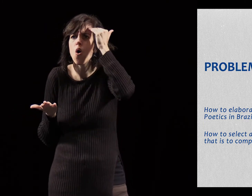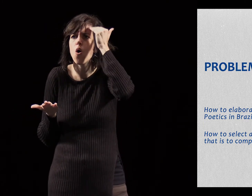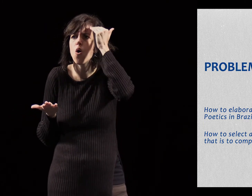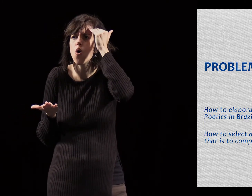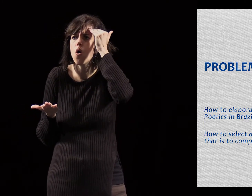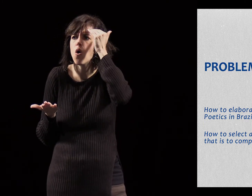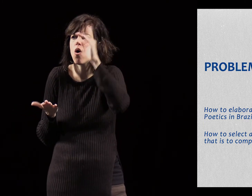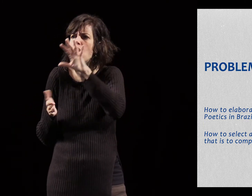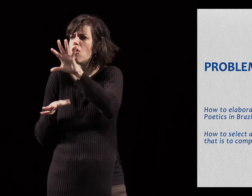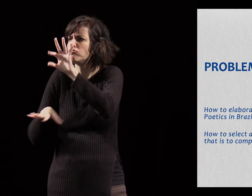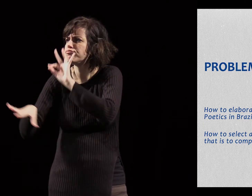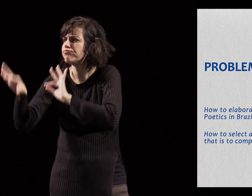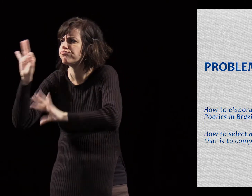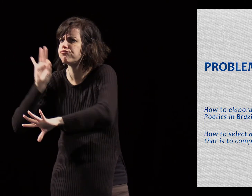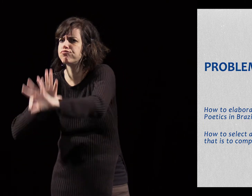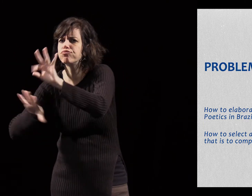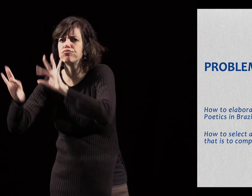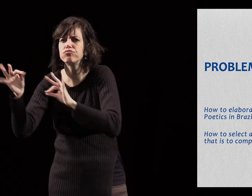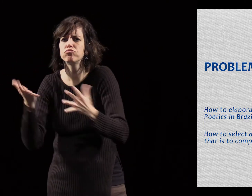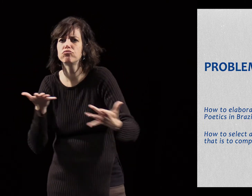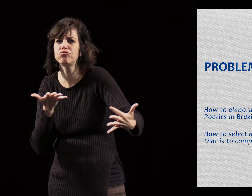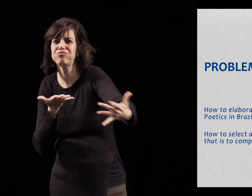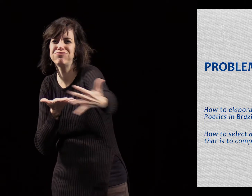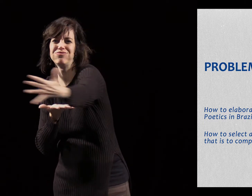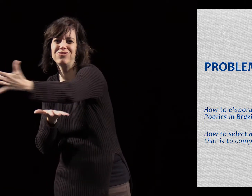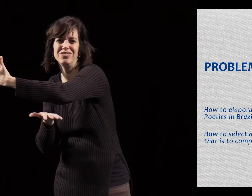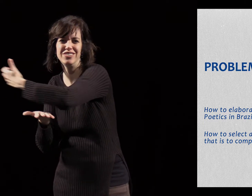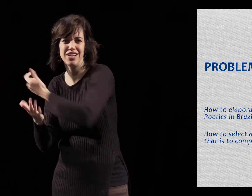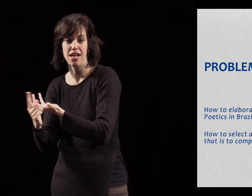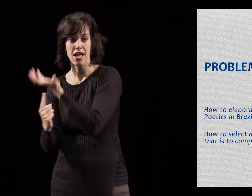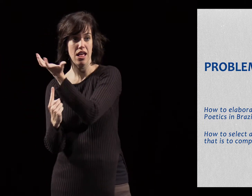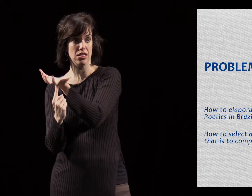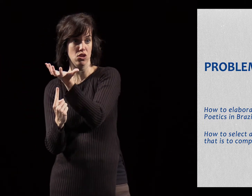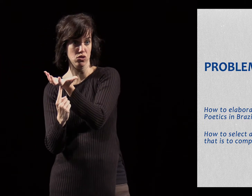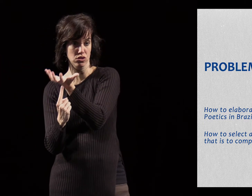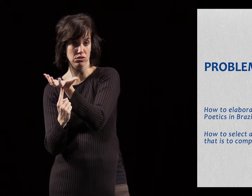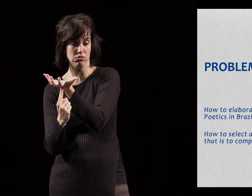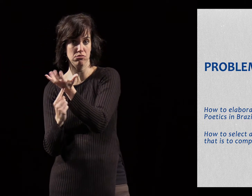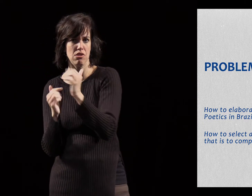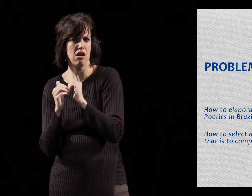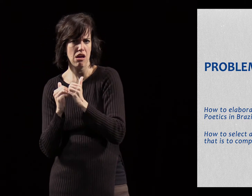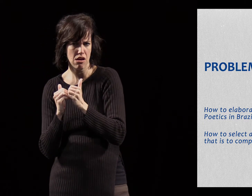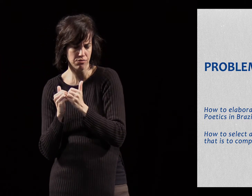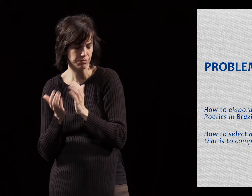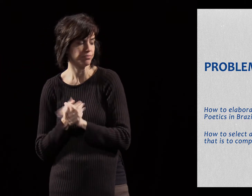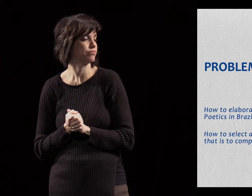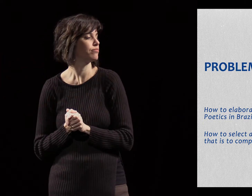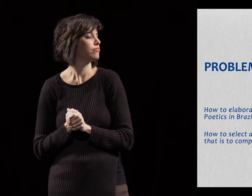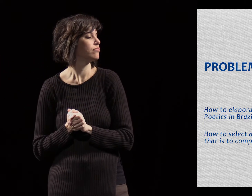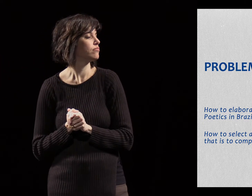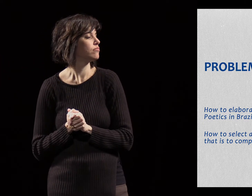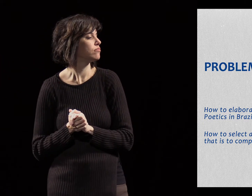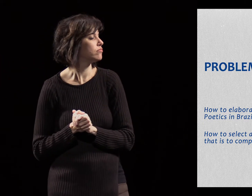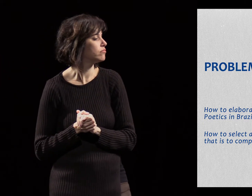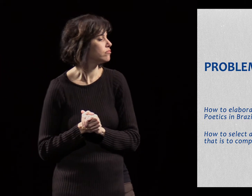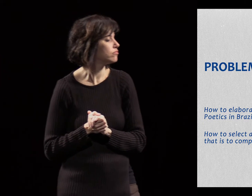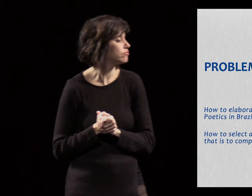How do we know what to select to compose this anthology? How do we decipher which works to use?